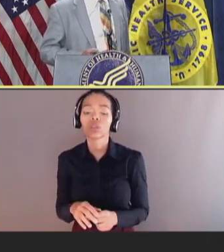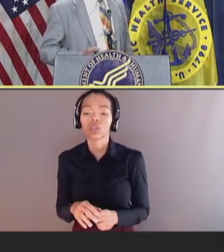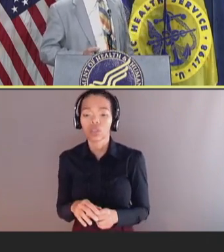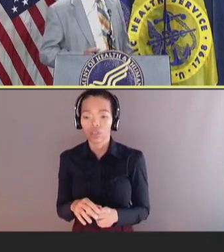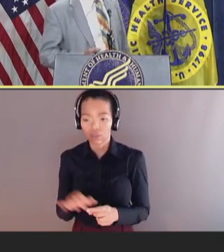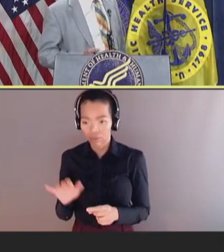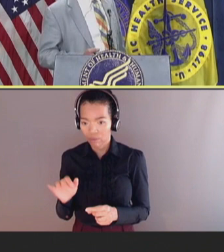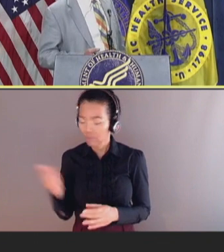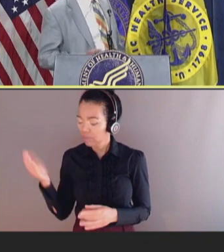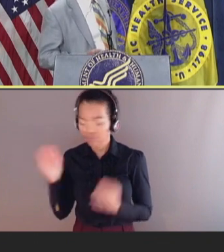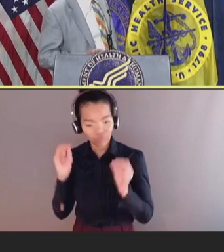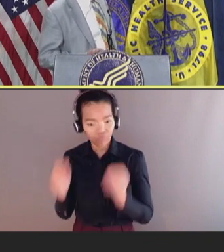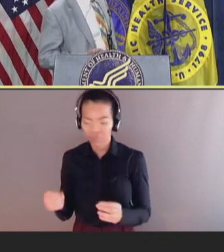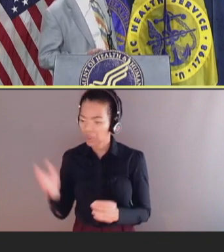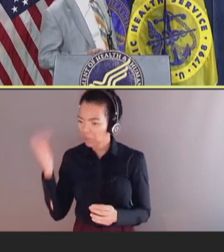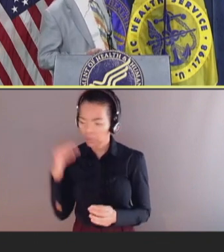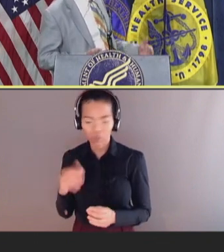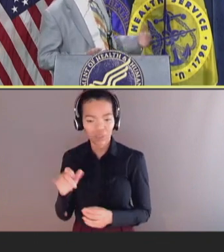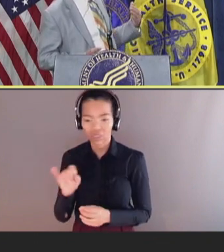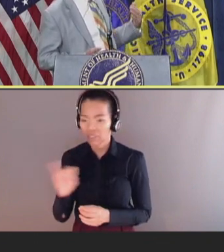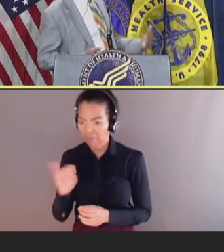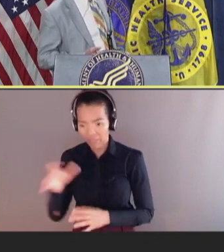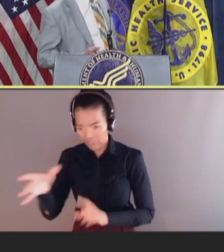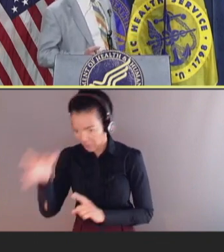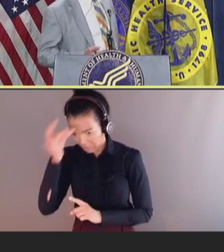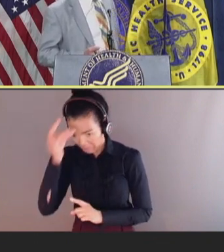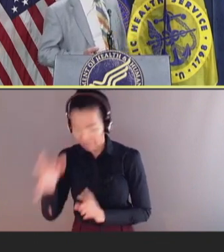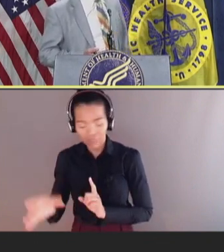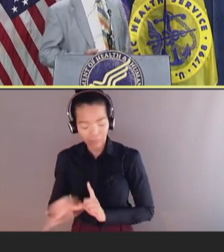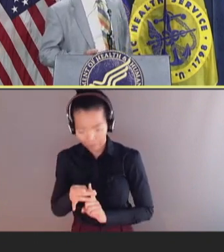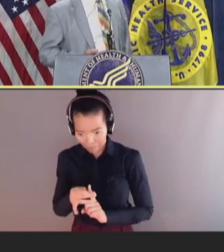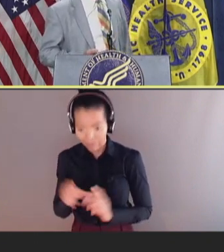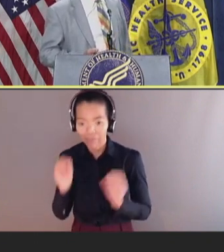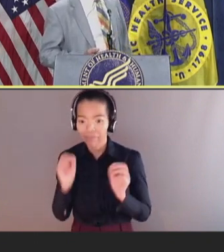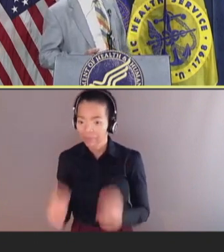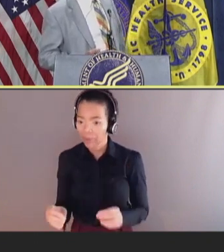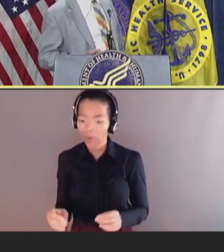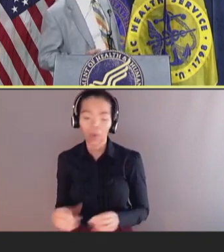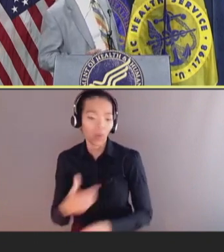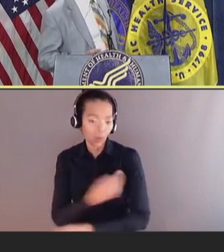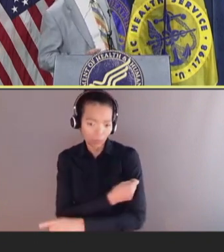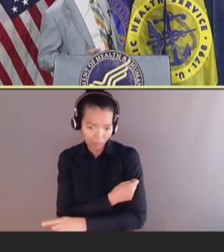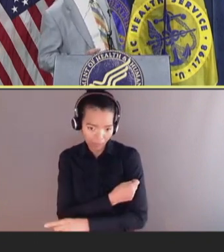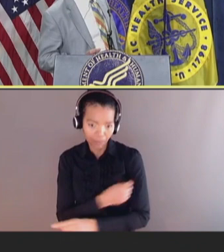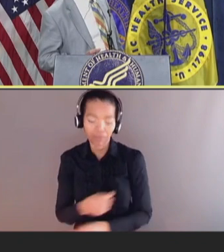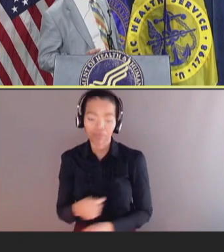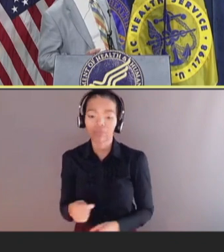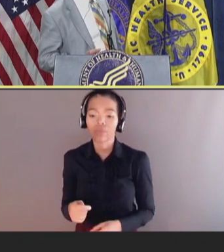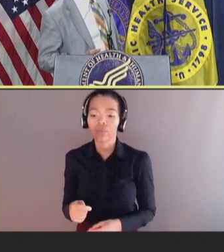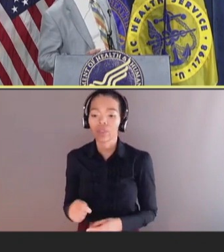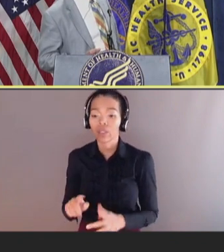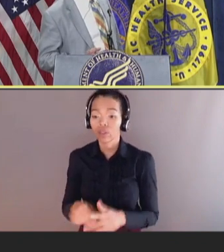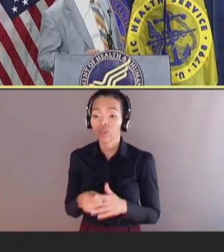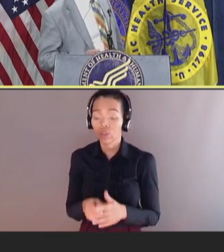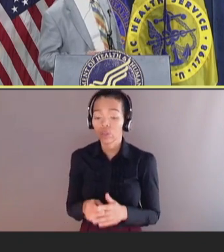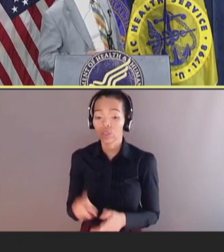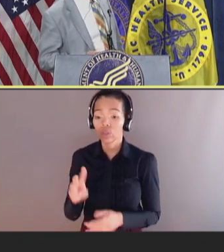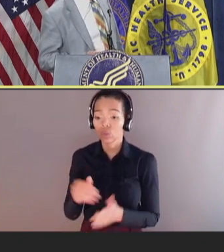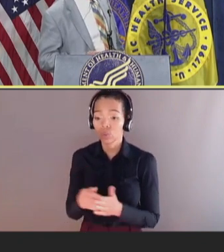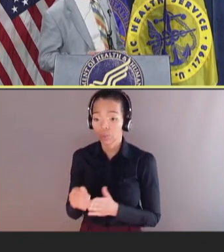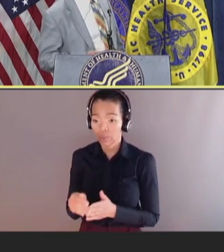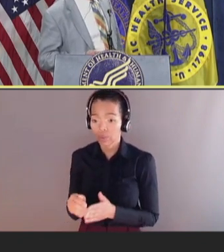or infection to try to standardize the model, we went from 2 million CFUs intradermally up